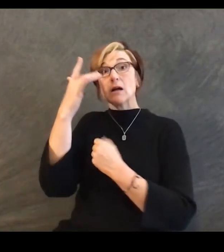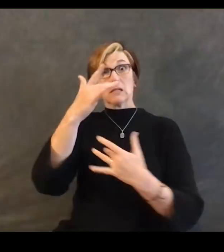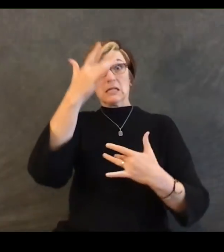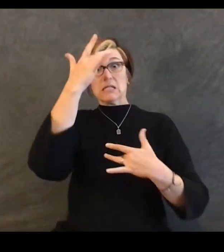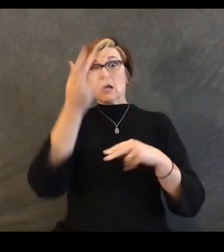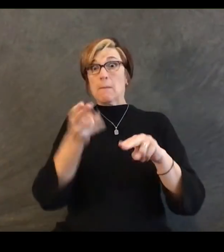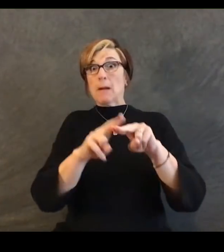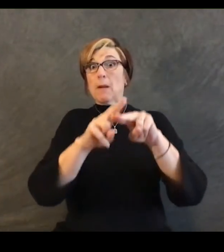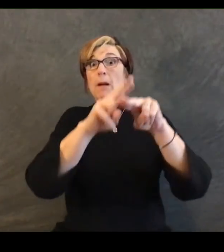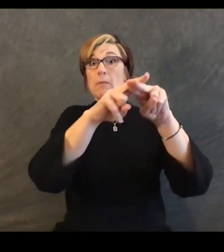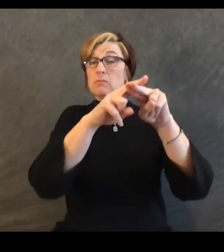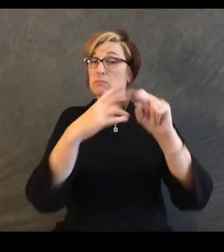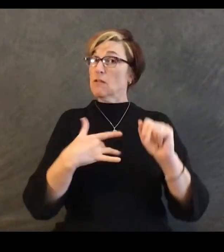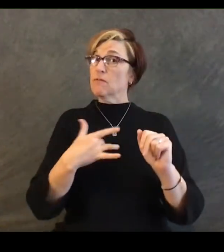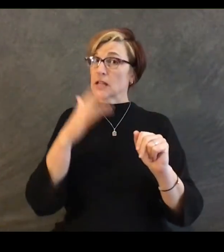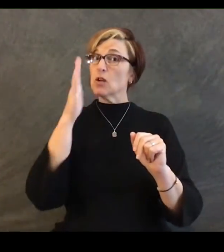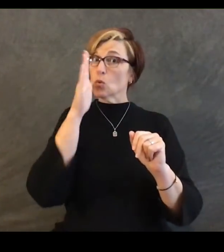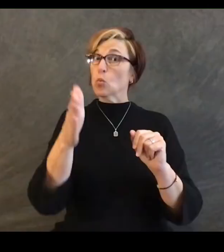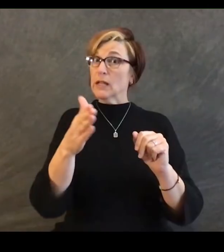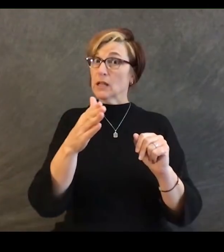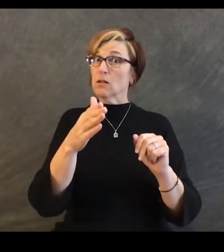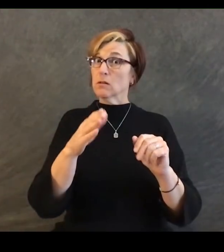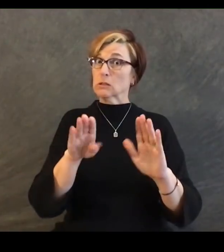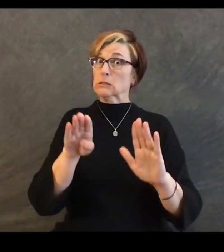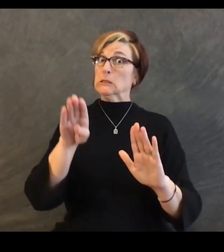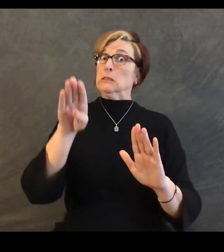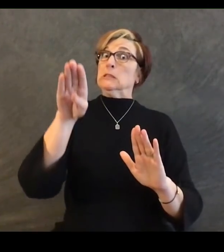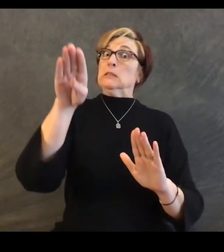be able to immediately move it into place without going and taking it so